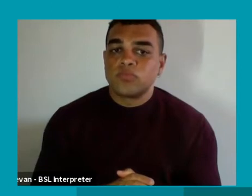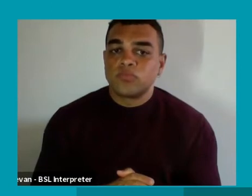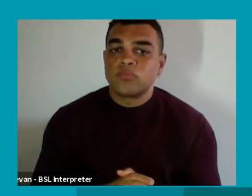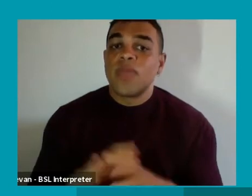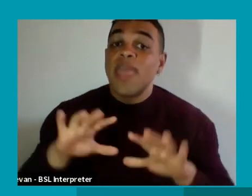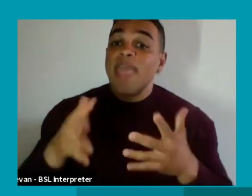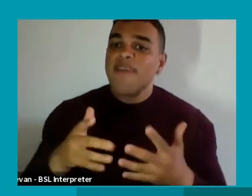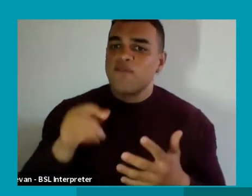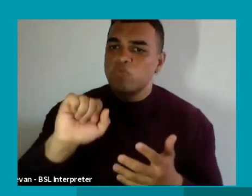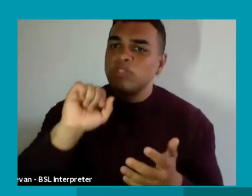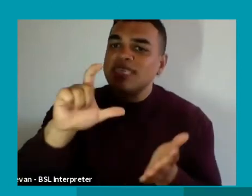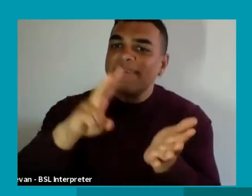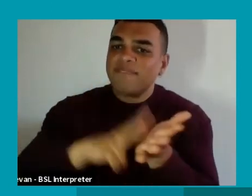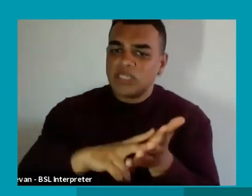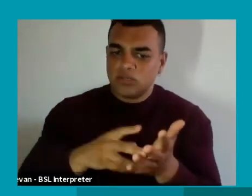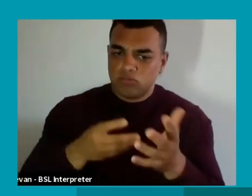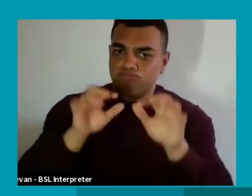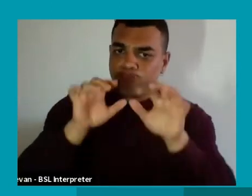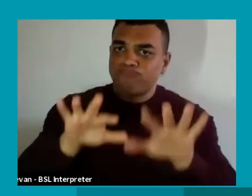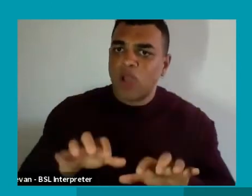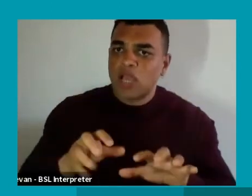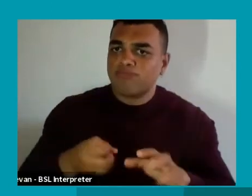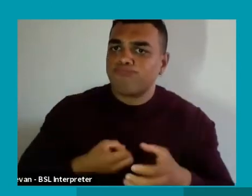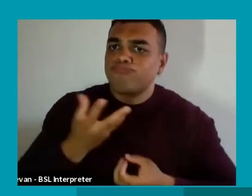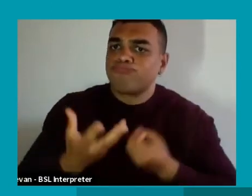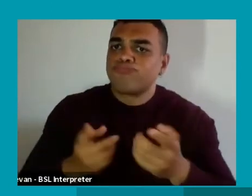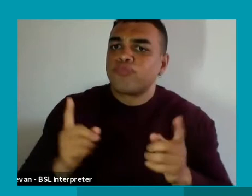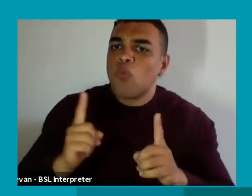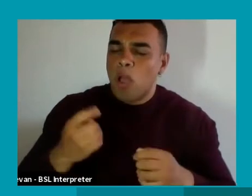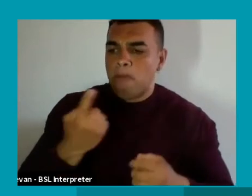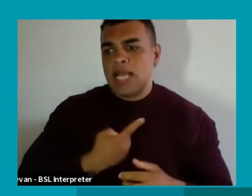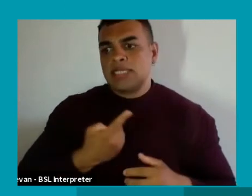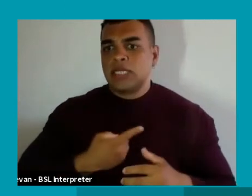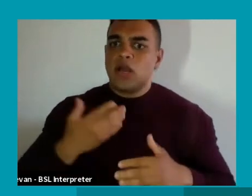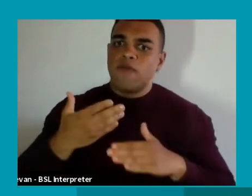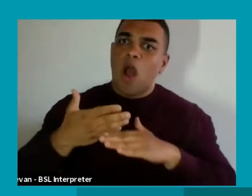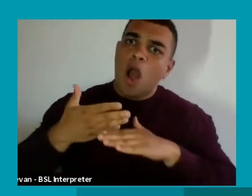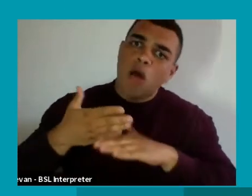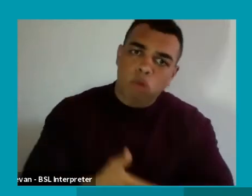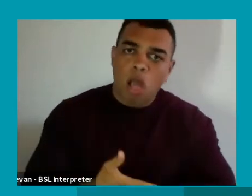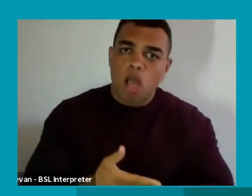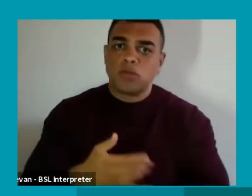cliche and a waste of your time. Underselling yourself, don't undersell yourself. You have so much to offer.